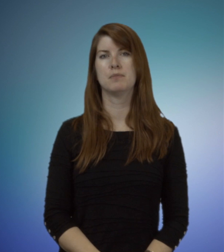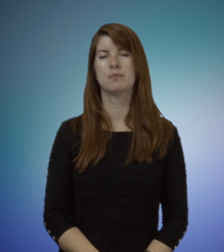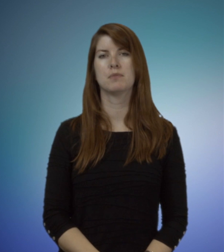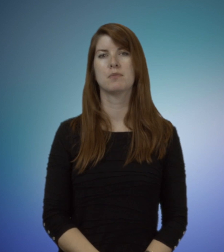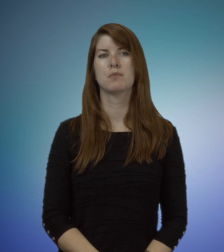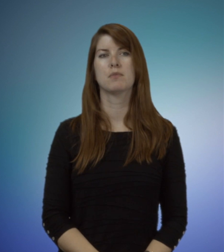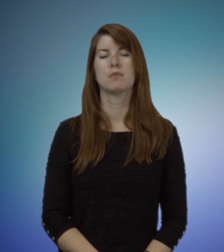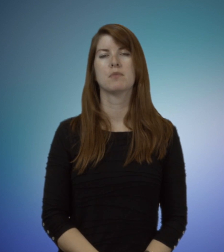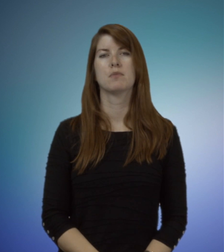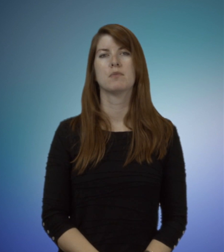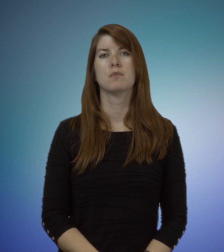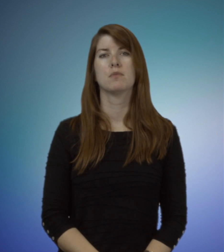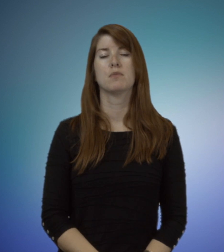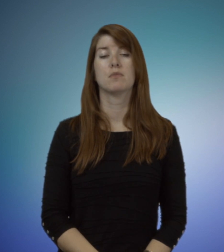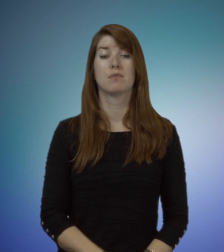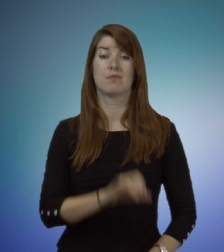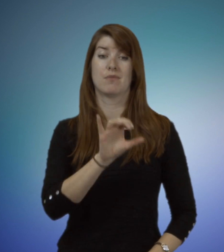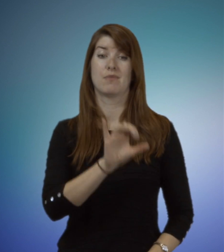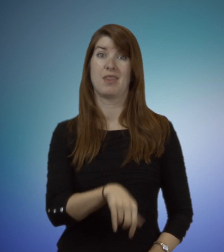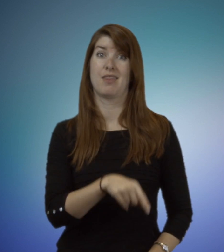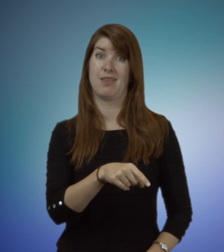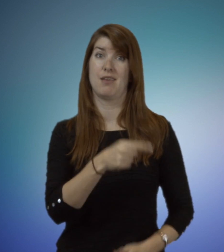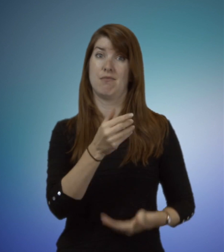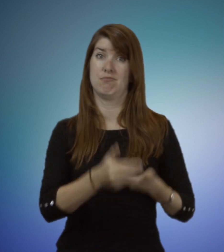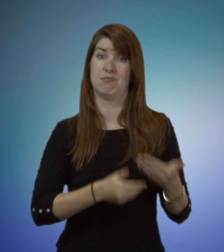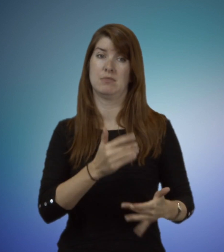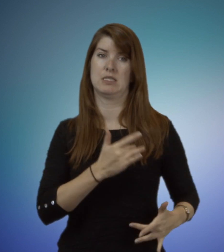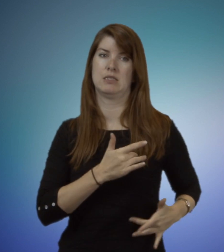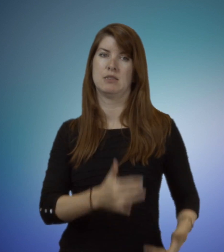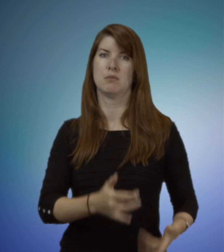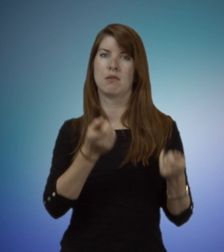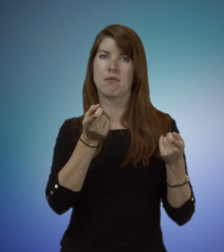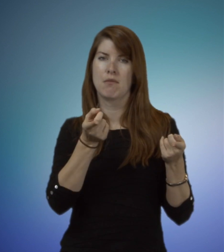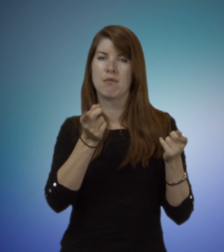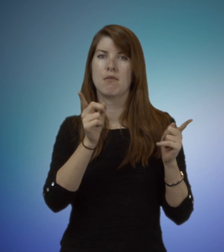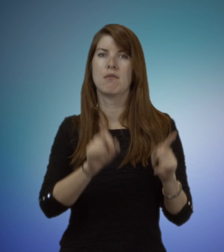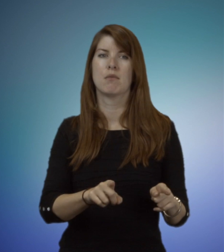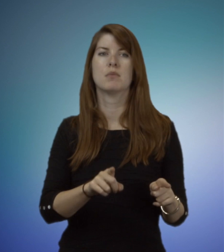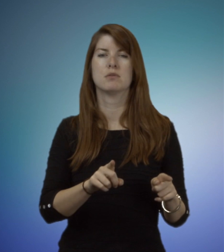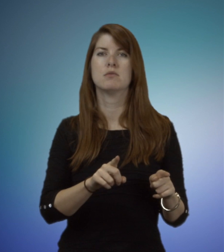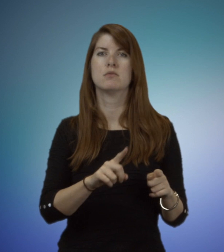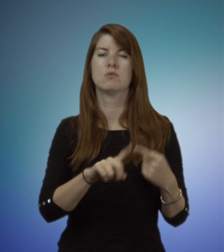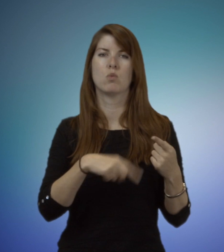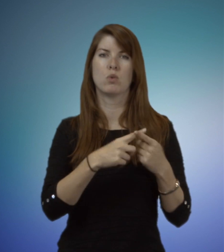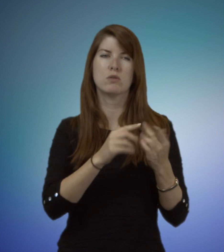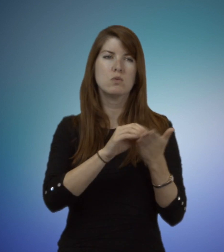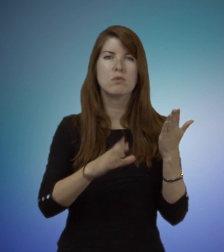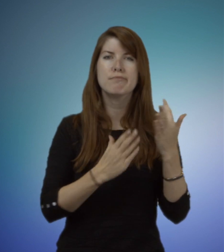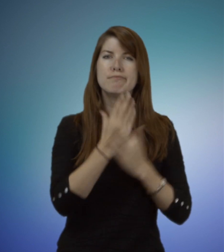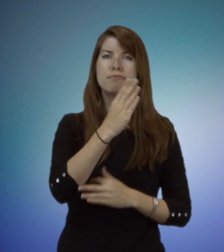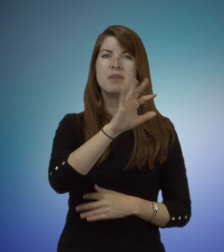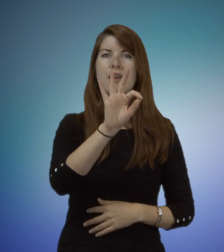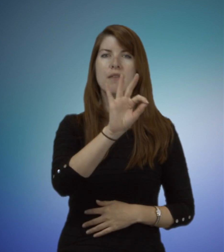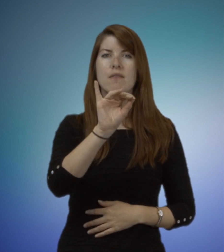And this typically happens when a child is going through a full and individual evaluation